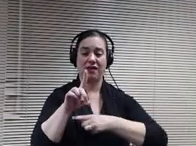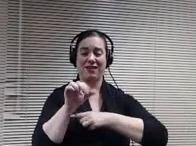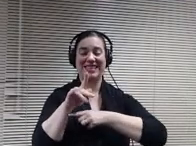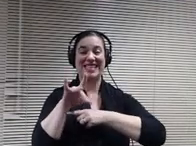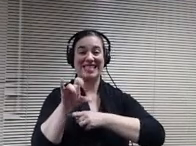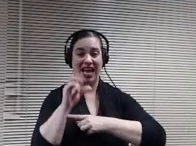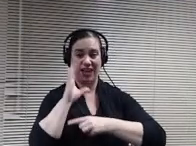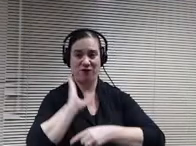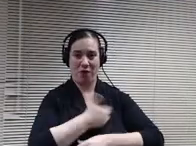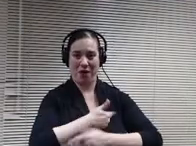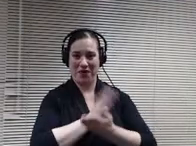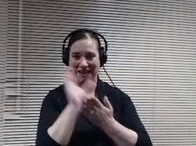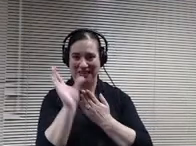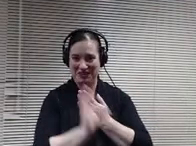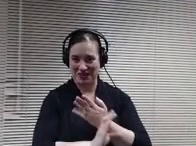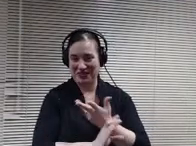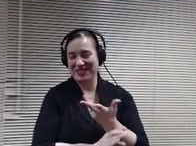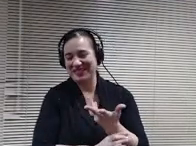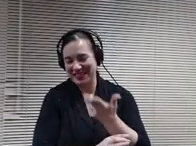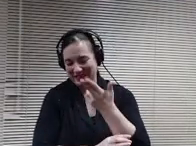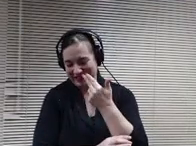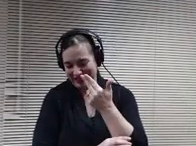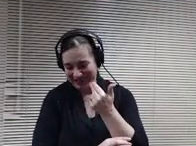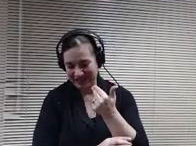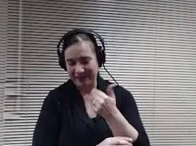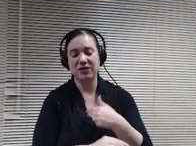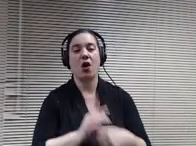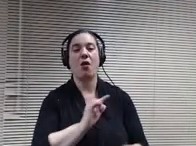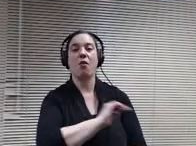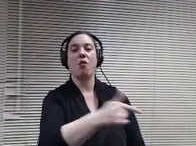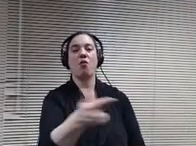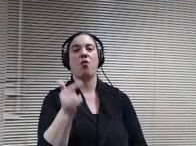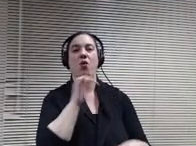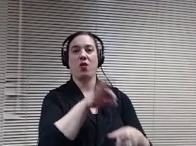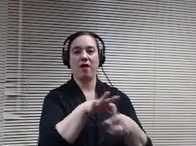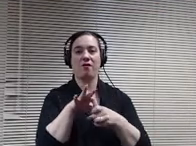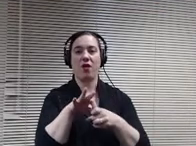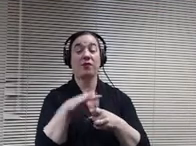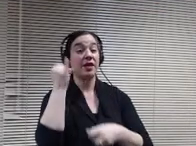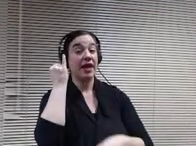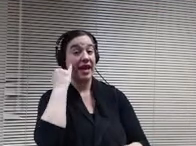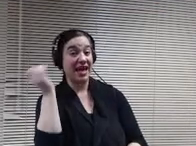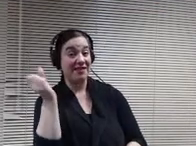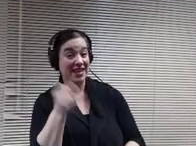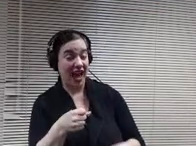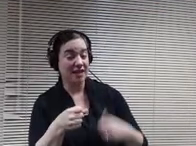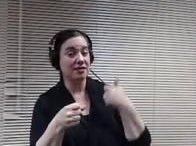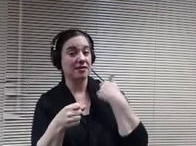Will move to recover. Board members, if in favor, please say I oppose nay board member Ambrose and.